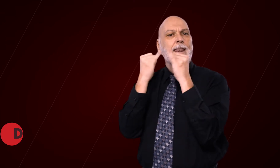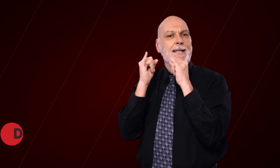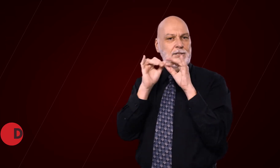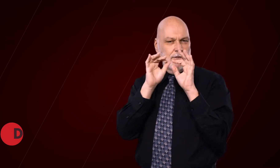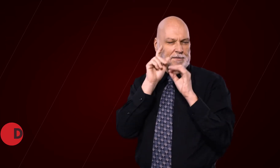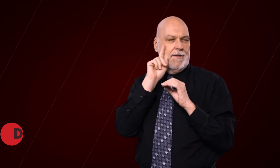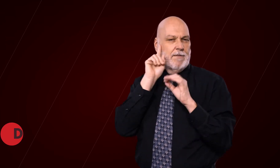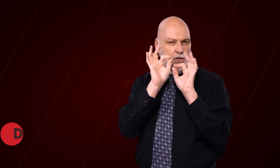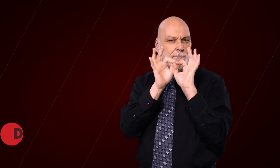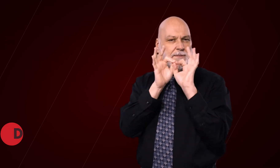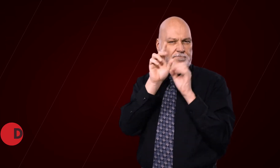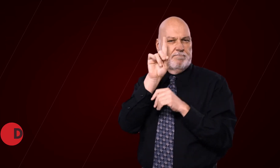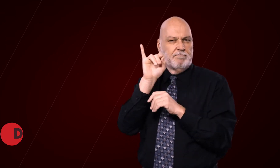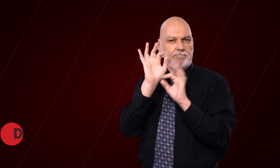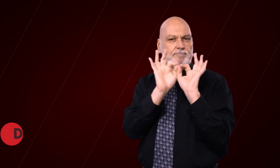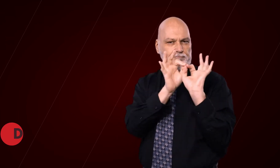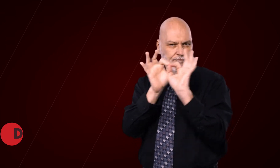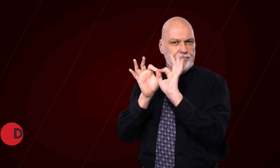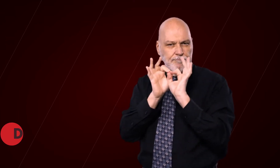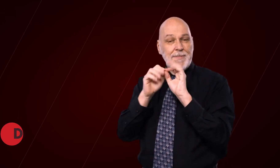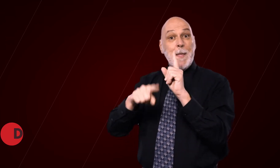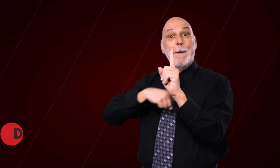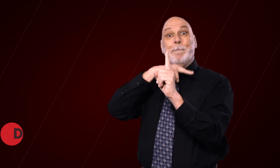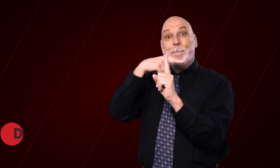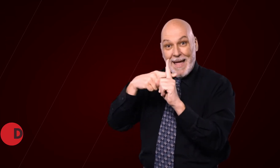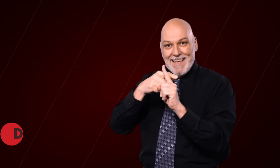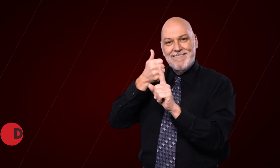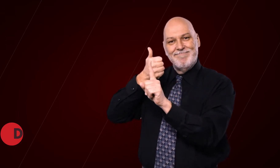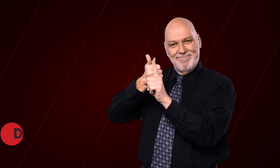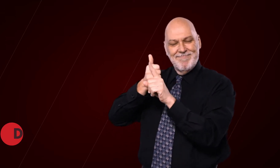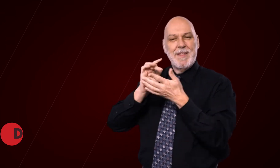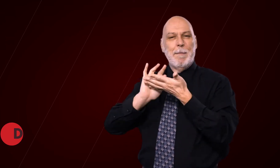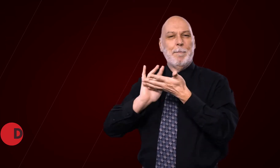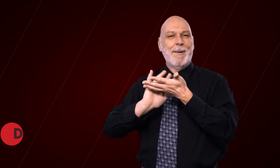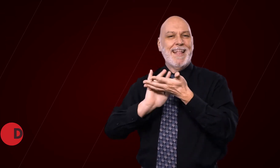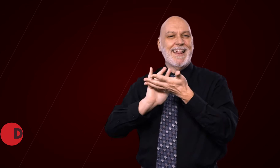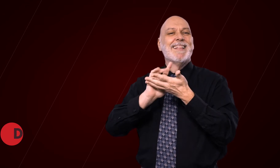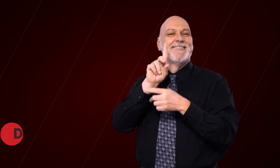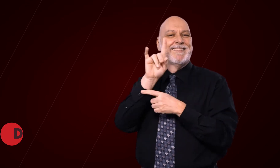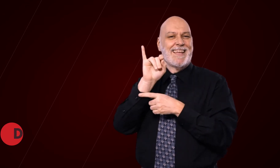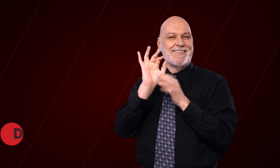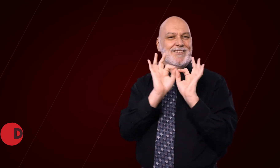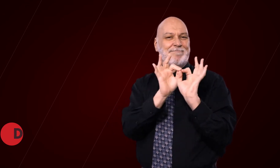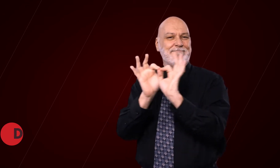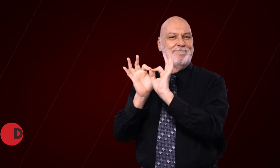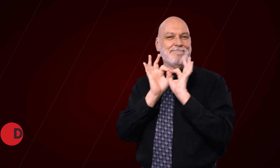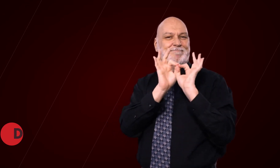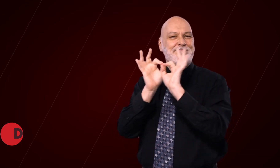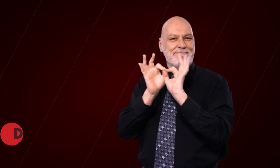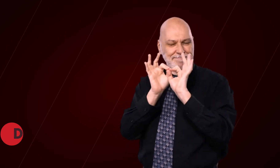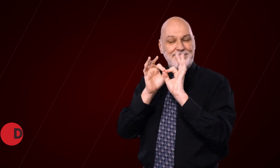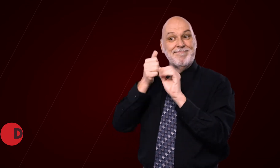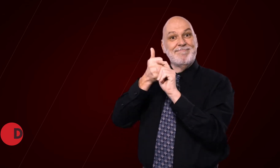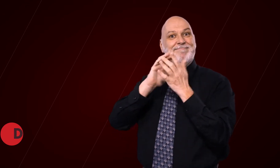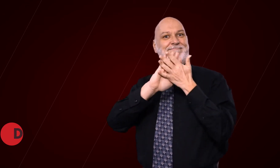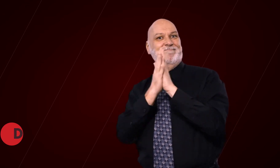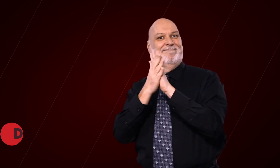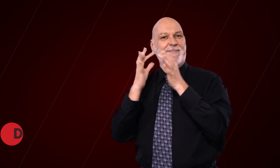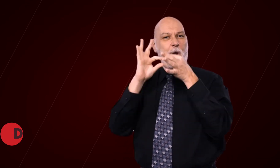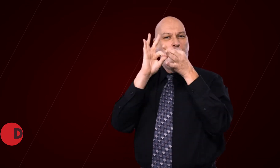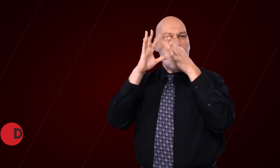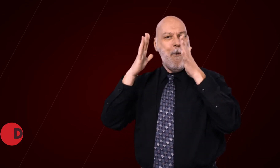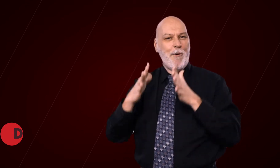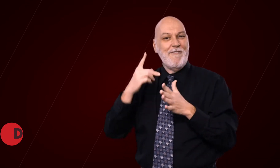a freelance Deaf Interpreter and Medical DI